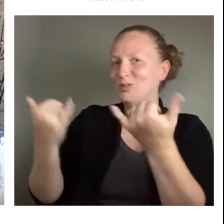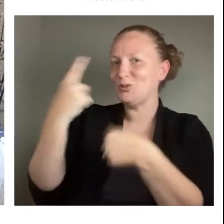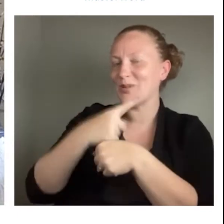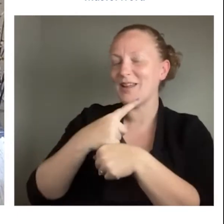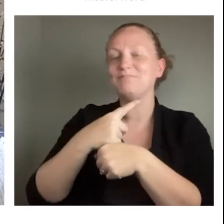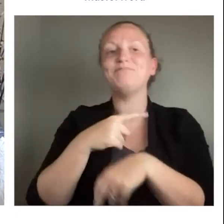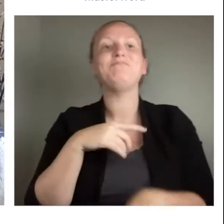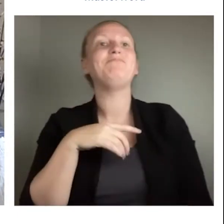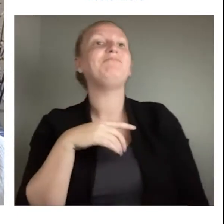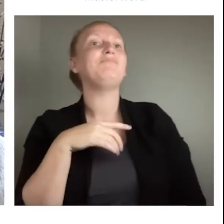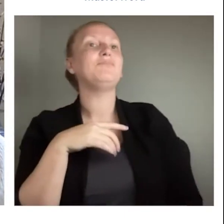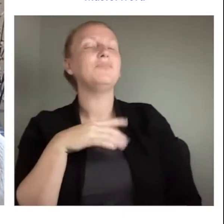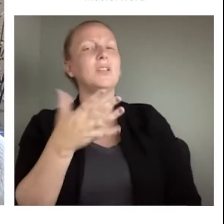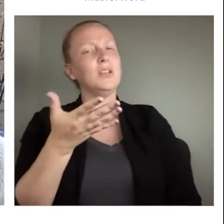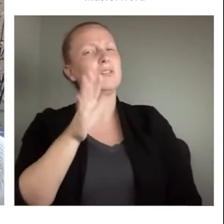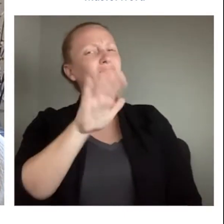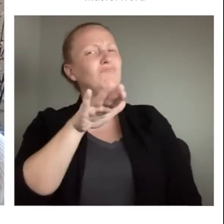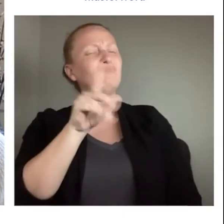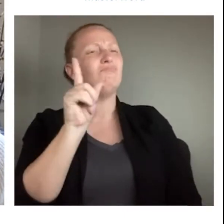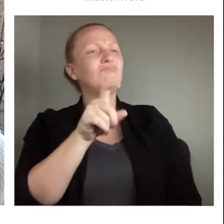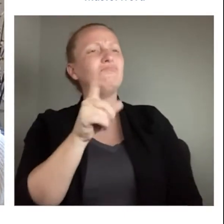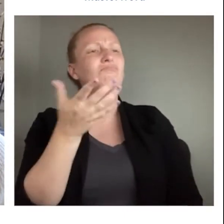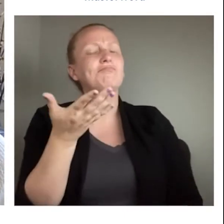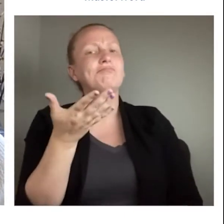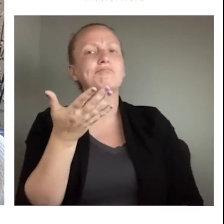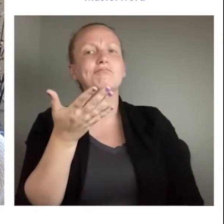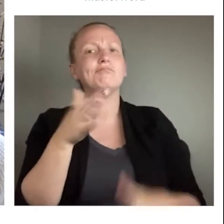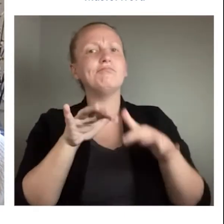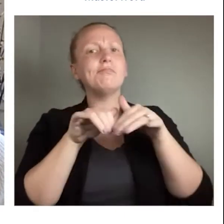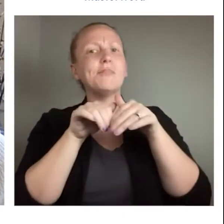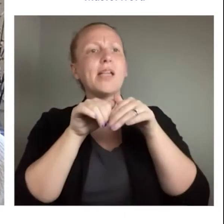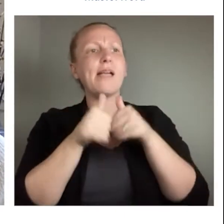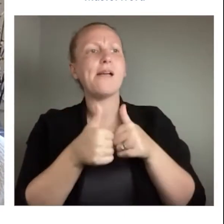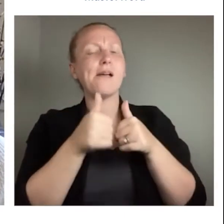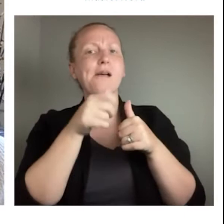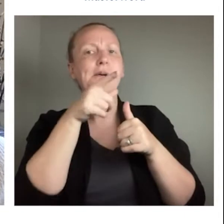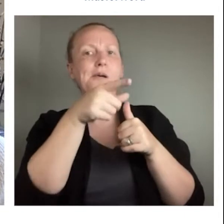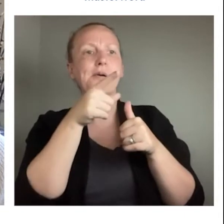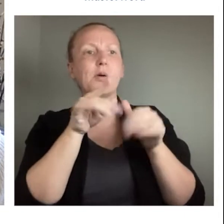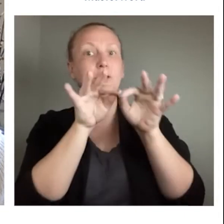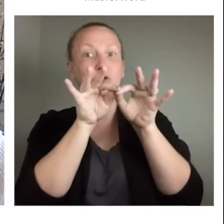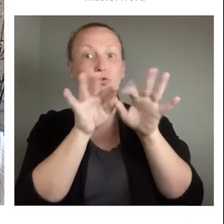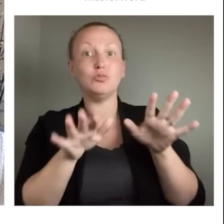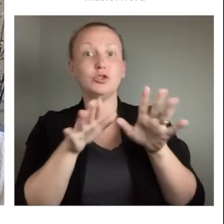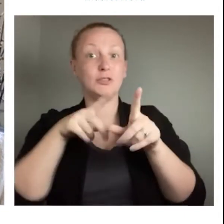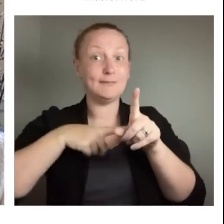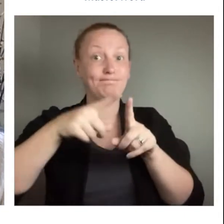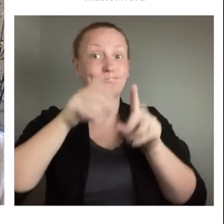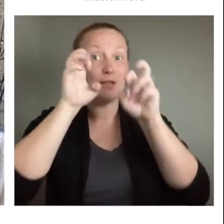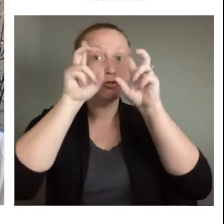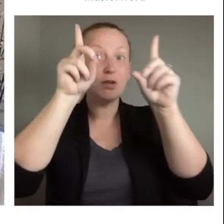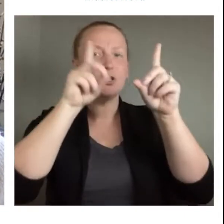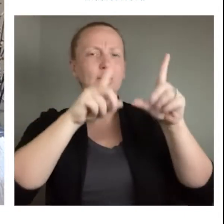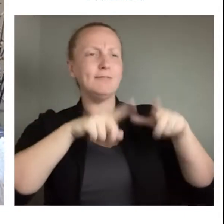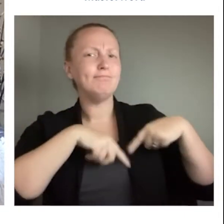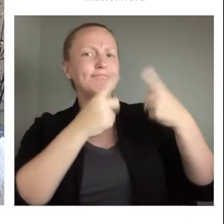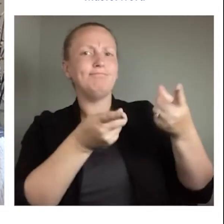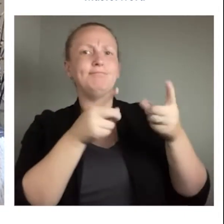So looking at how educational interpreters have, uh, fair it so far and COVID what do